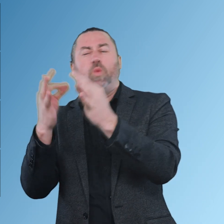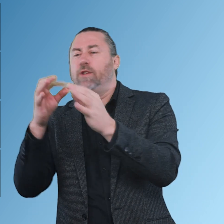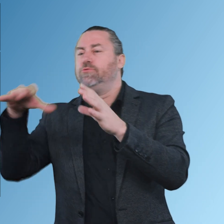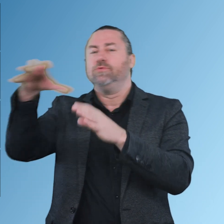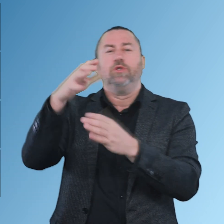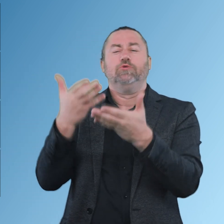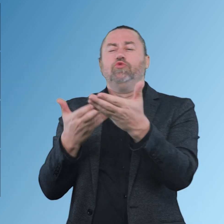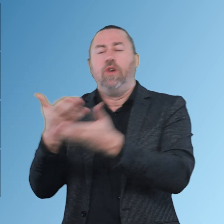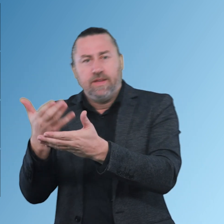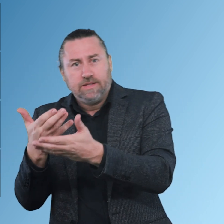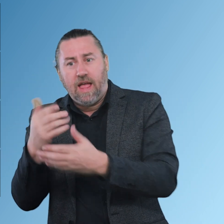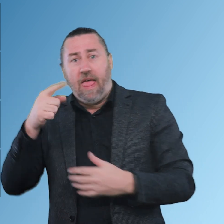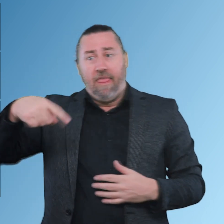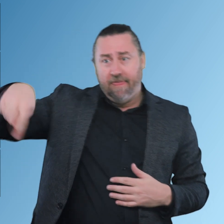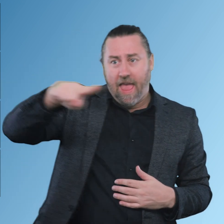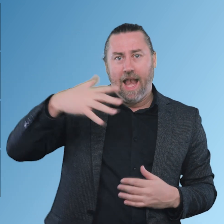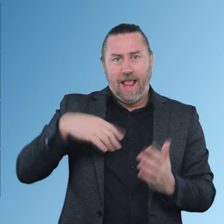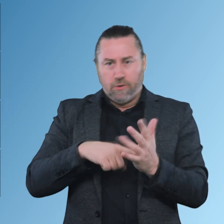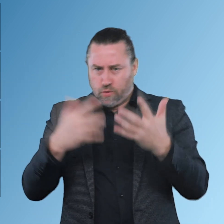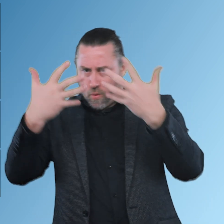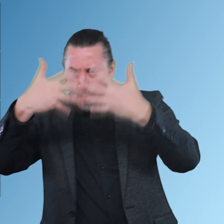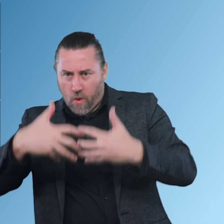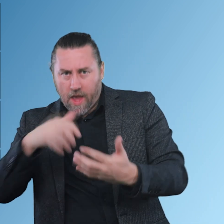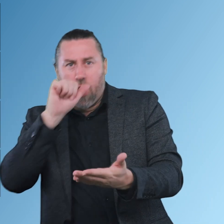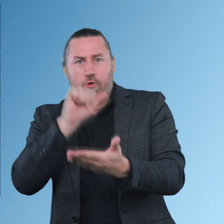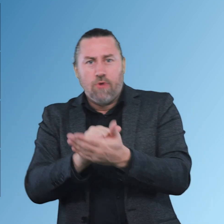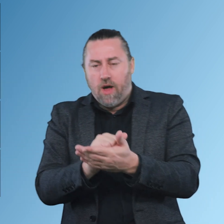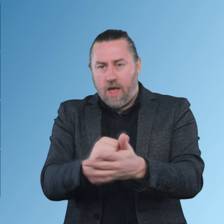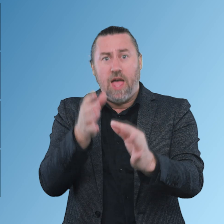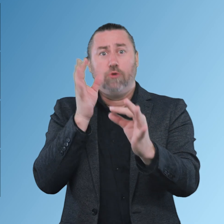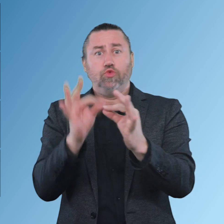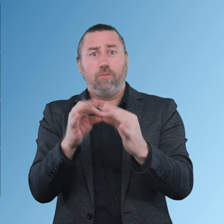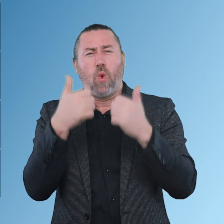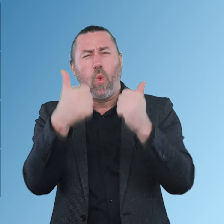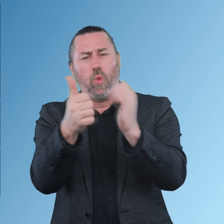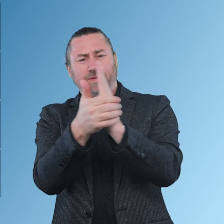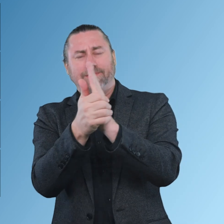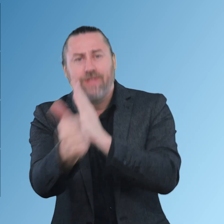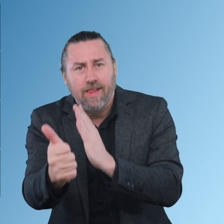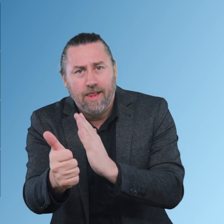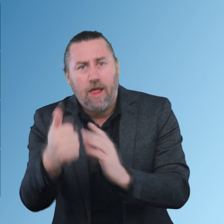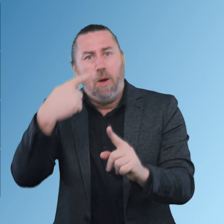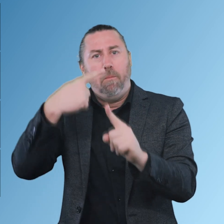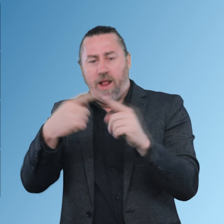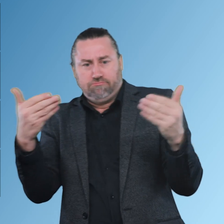interpreting services facilitate alignment between Auslan interpreter competencies and the type of interpreting required.